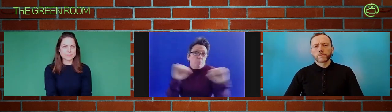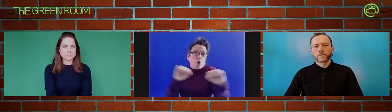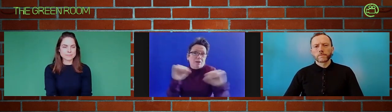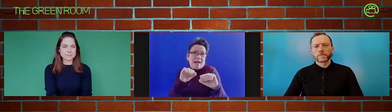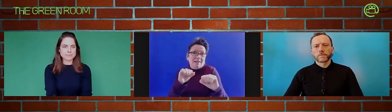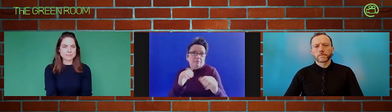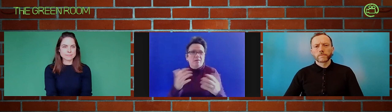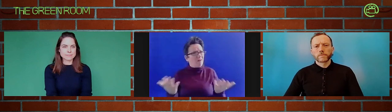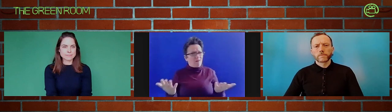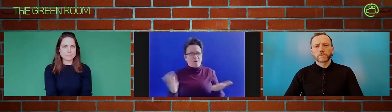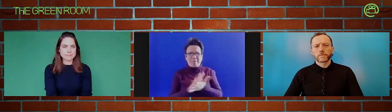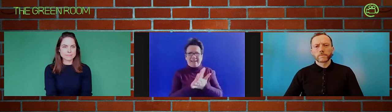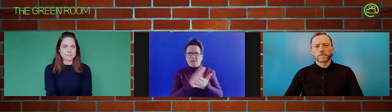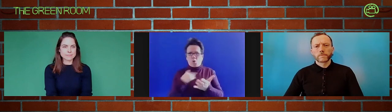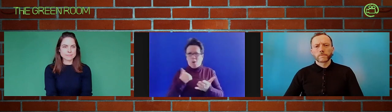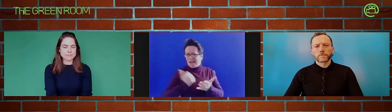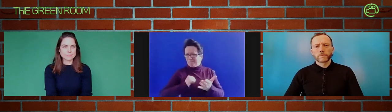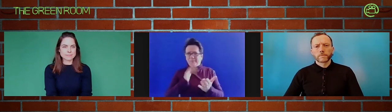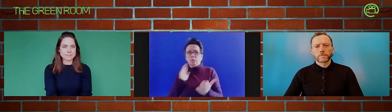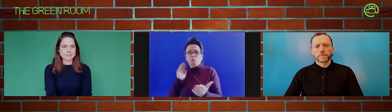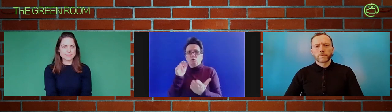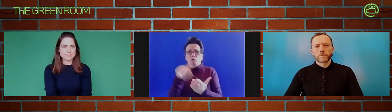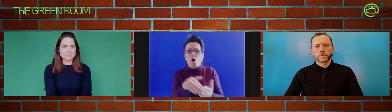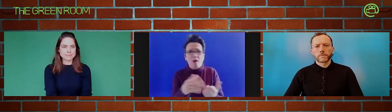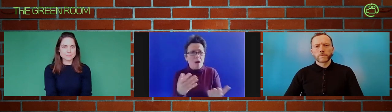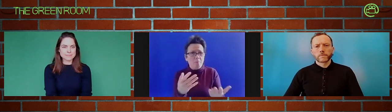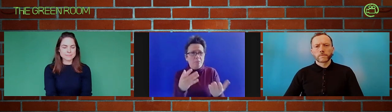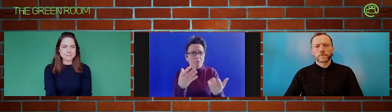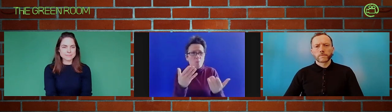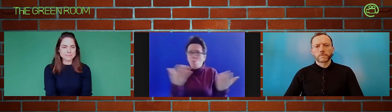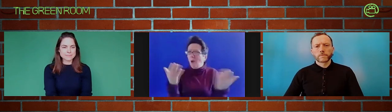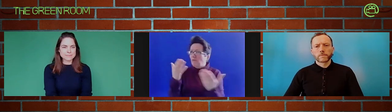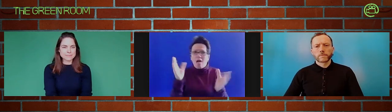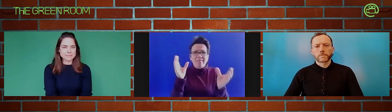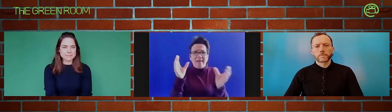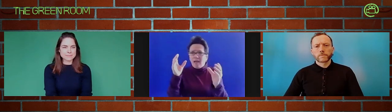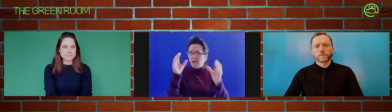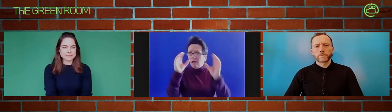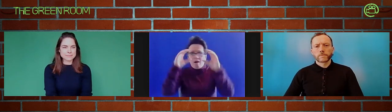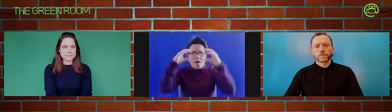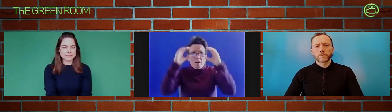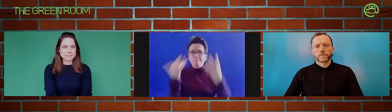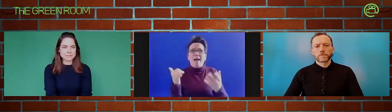and assume that they're somewhere in this vicinity and I might have to move but also in the